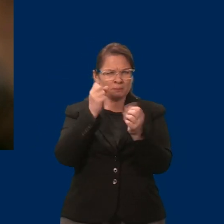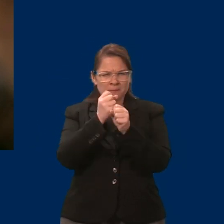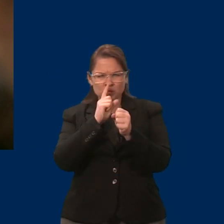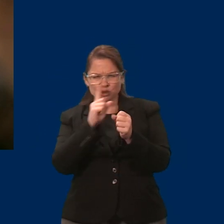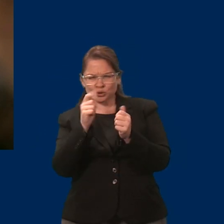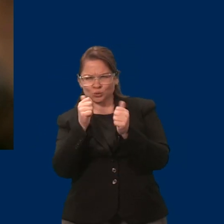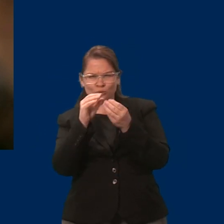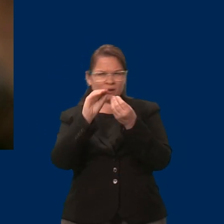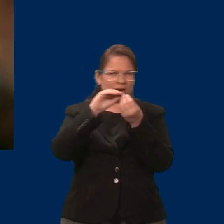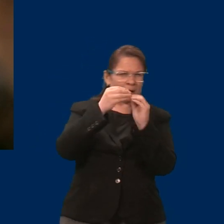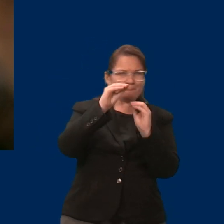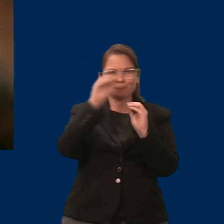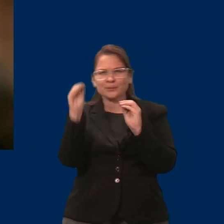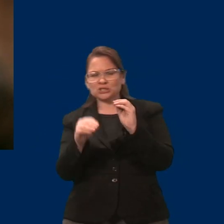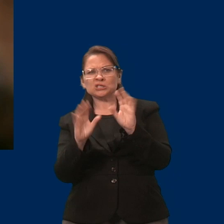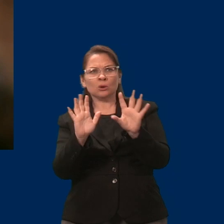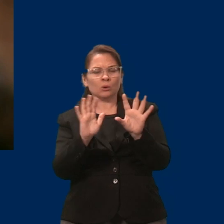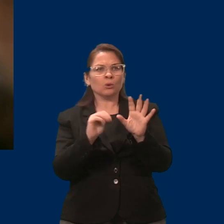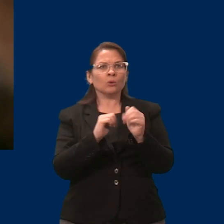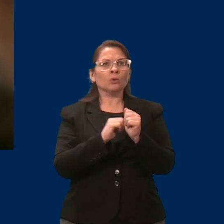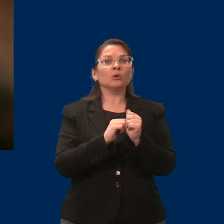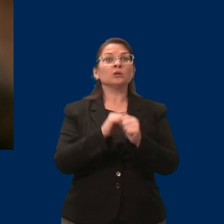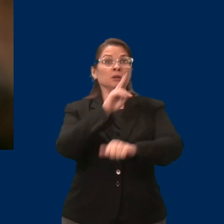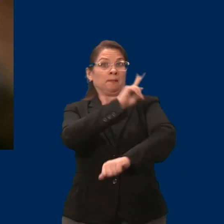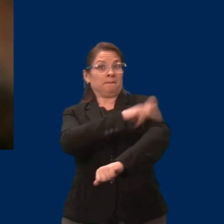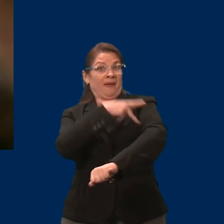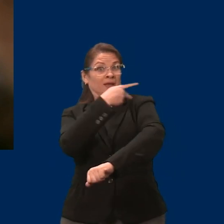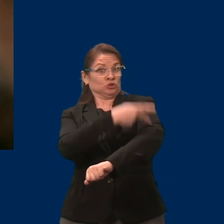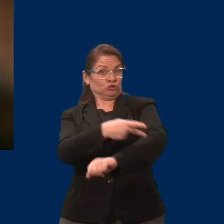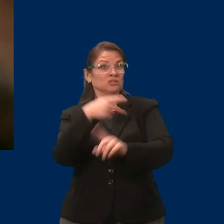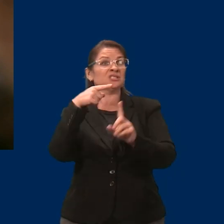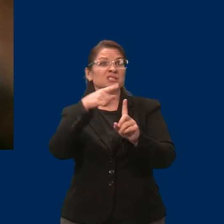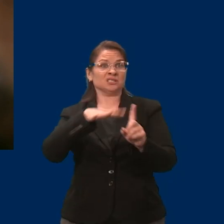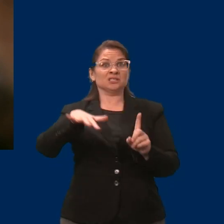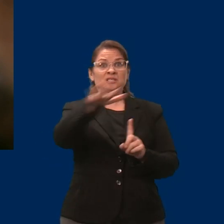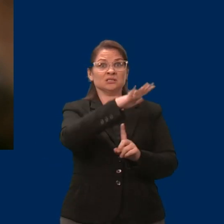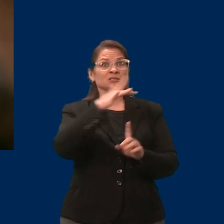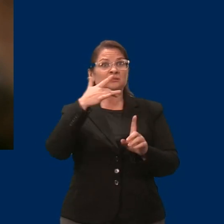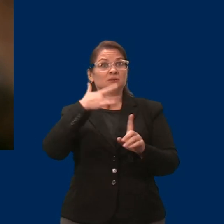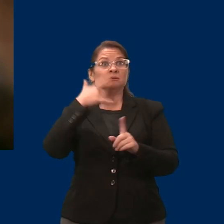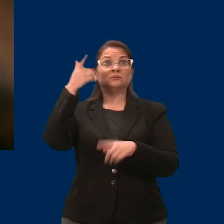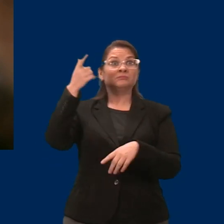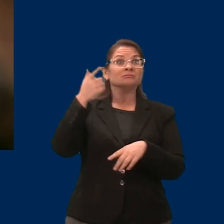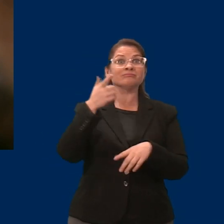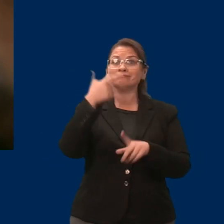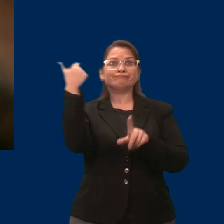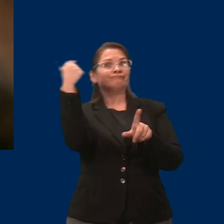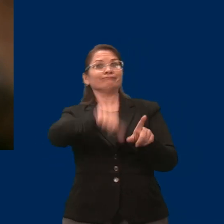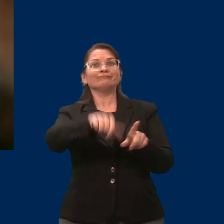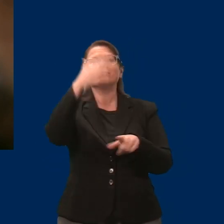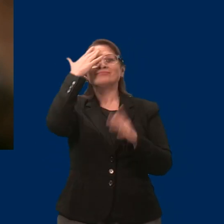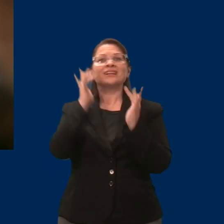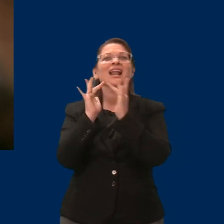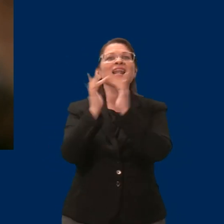denied seeing a specialist due to that specialist being out of their network. So that's why the Minnesota Rare Disease Advisory Council